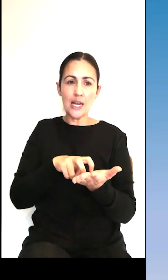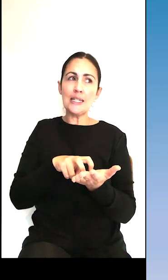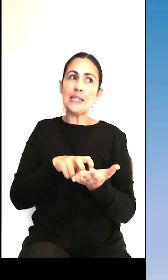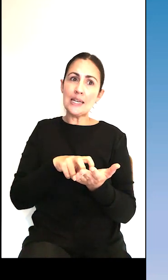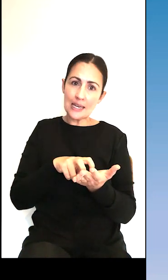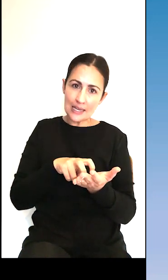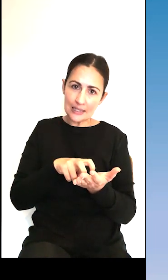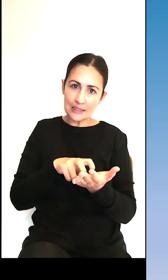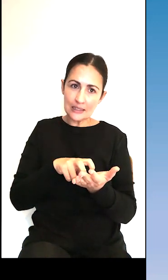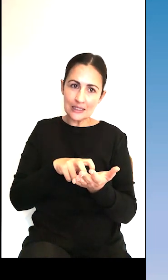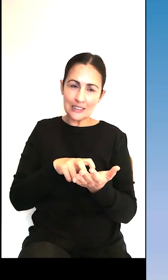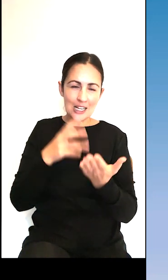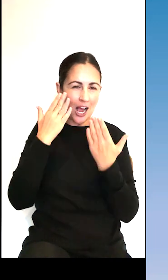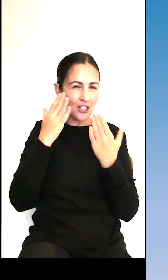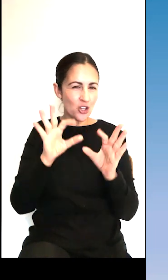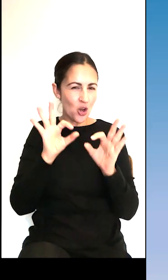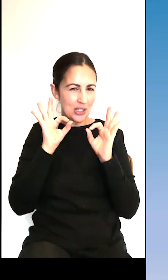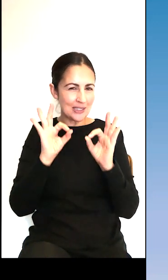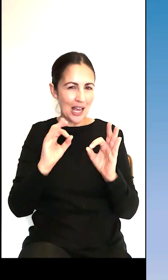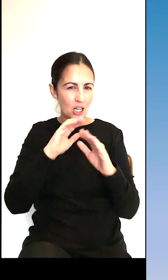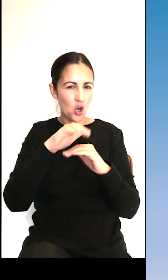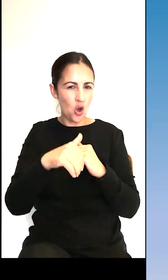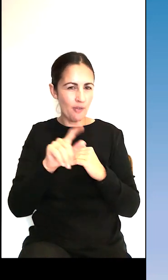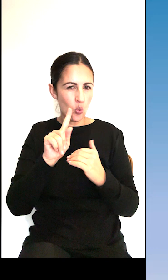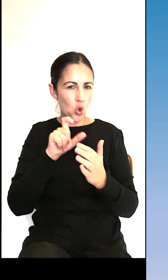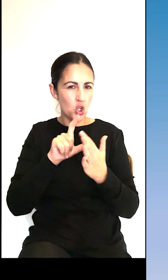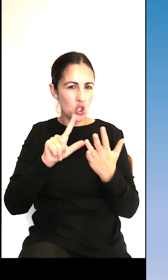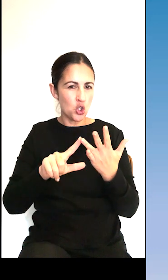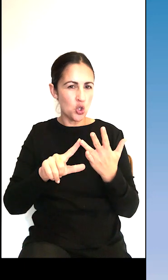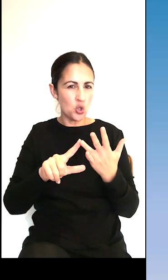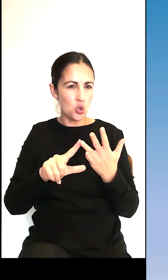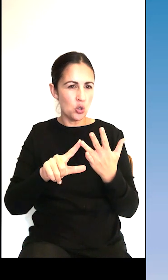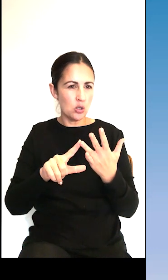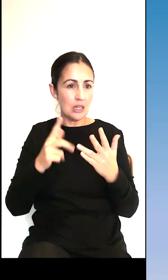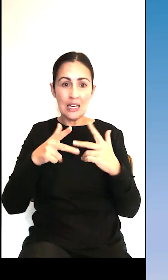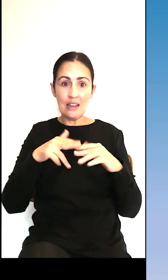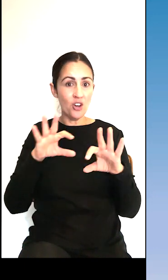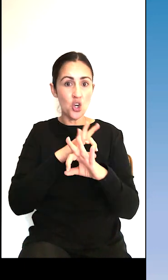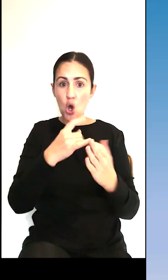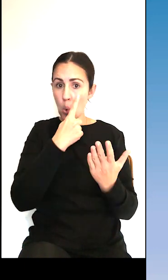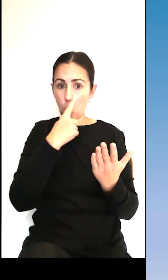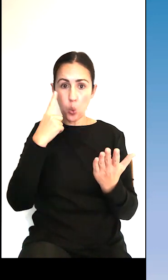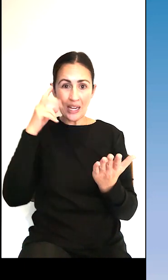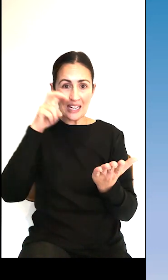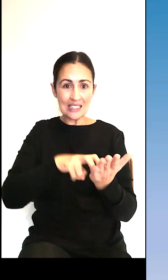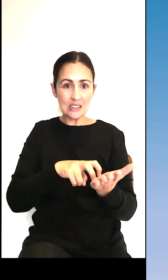I'm probably not the best person to speak to whether the fact that it's not witnessed whether it would be taken into due consideration.